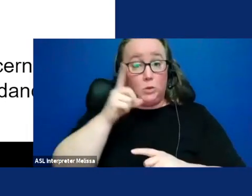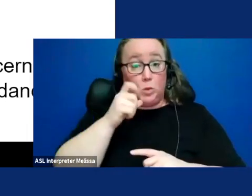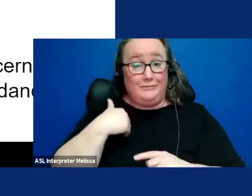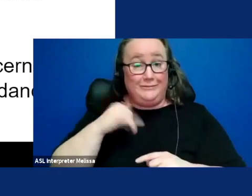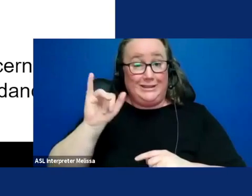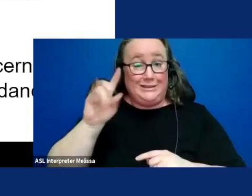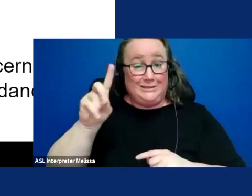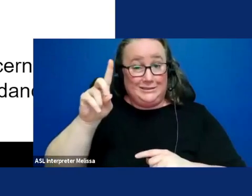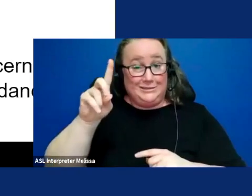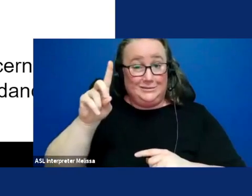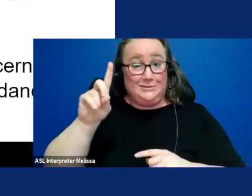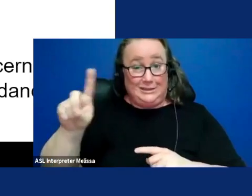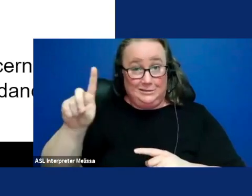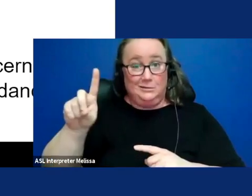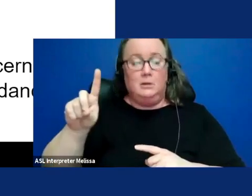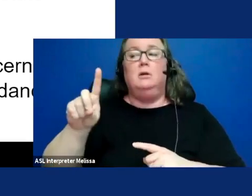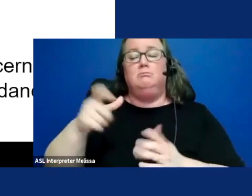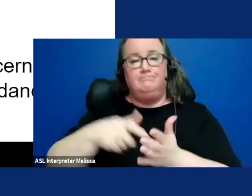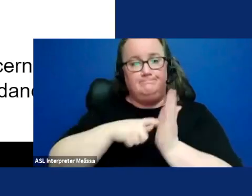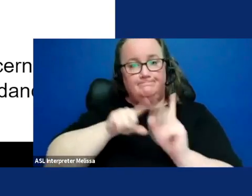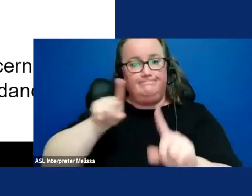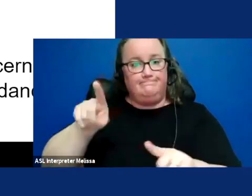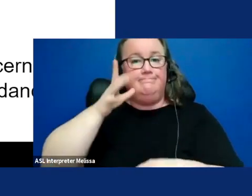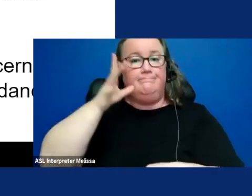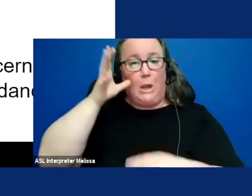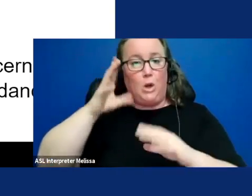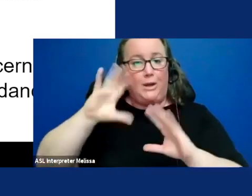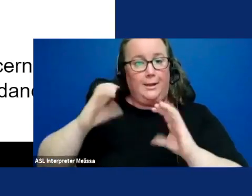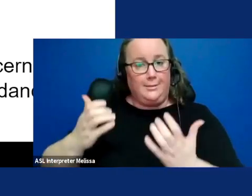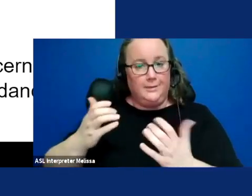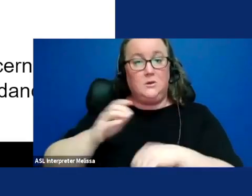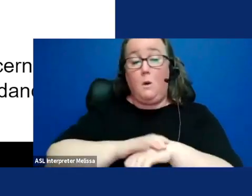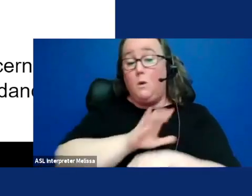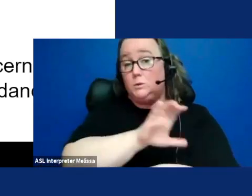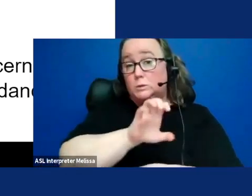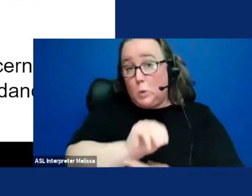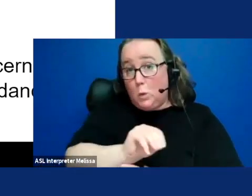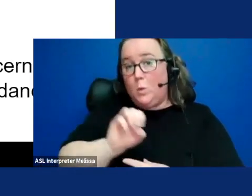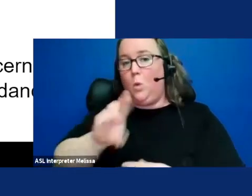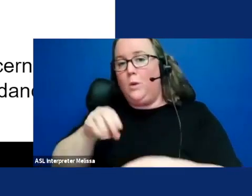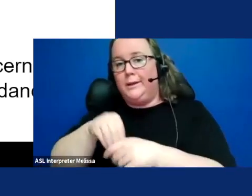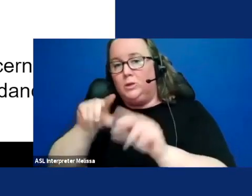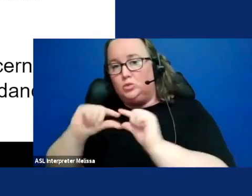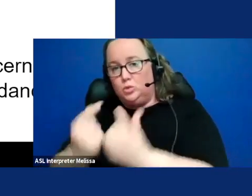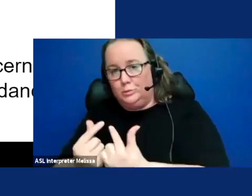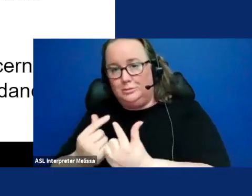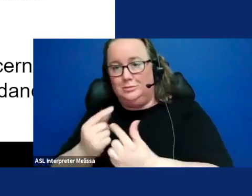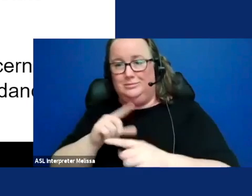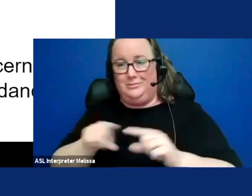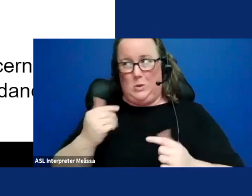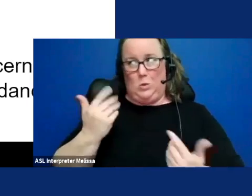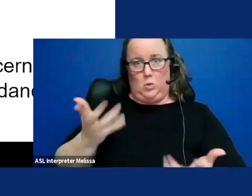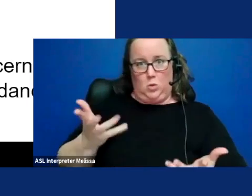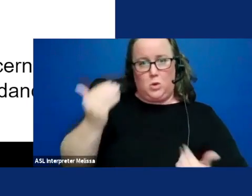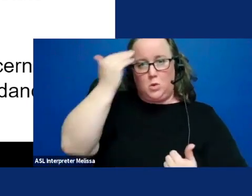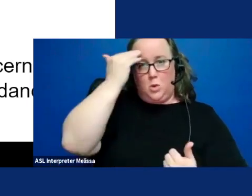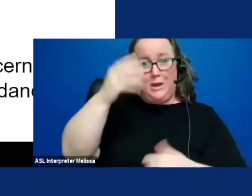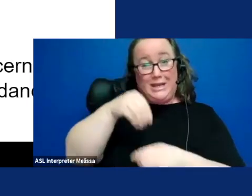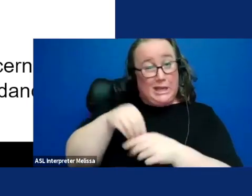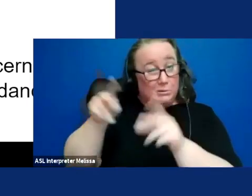a parenting class that's over Zoom and in group when in reality, we know in person support is better. So something like a parent